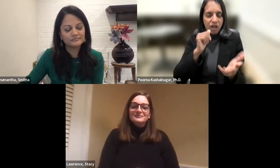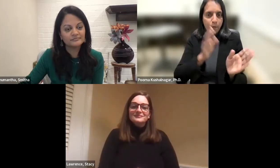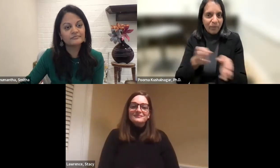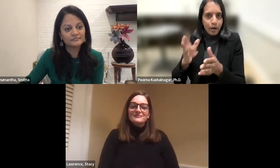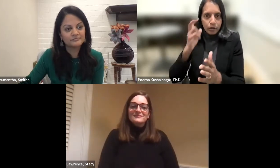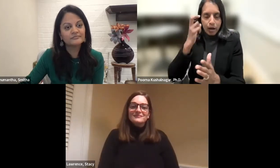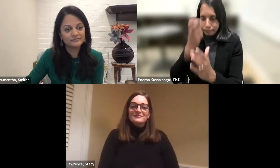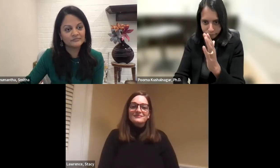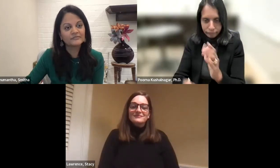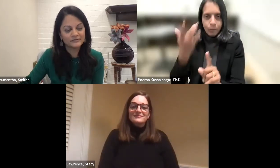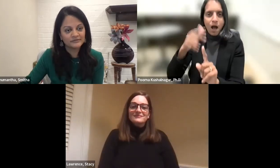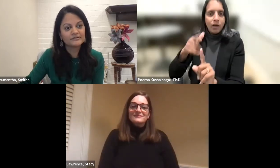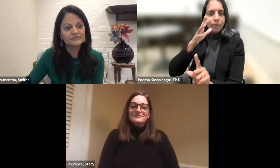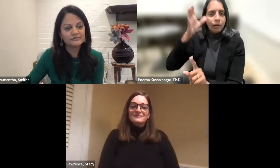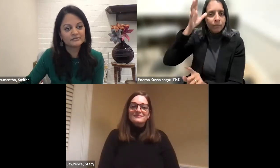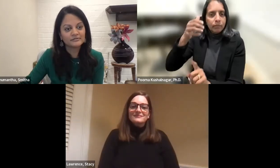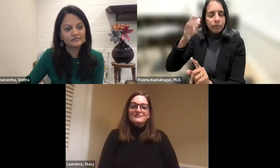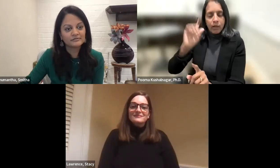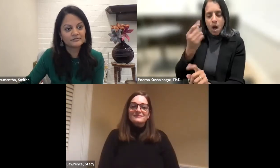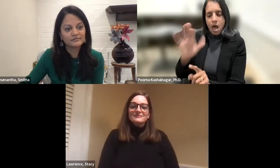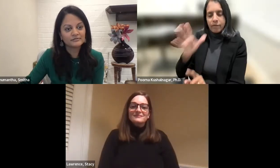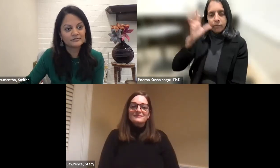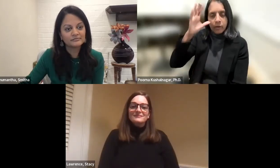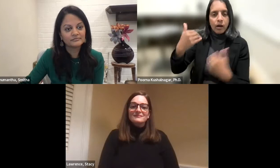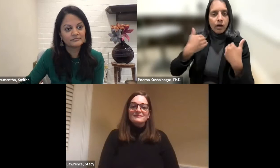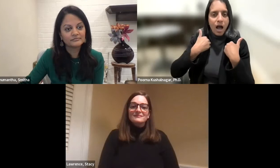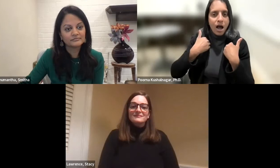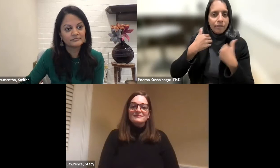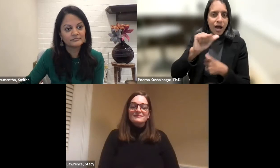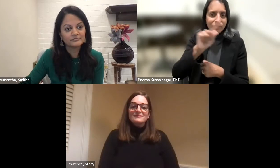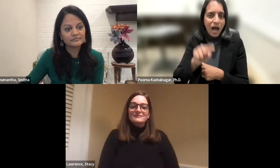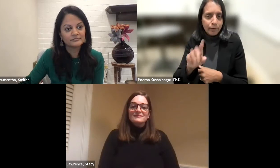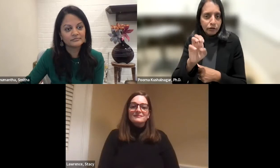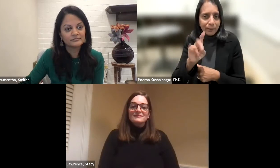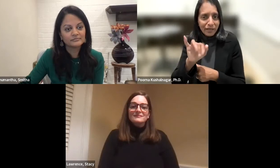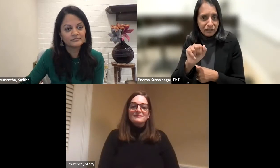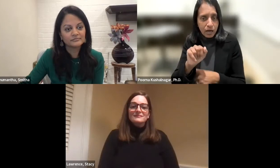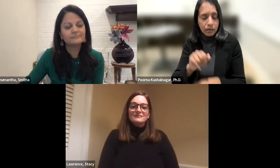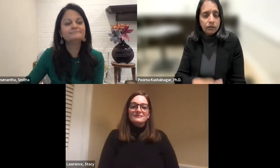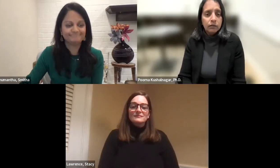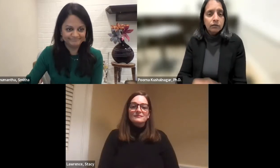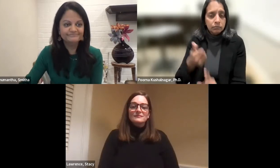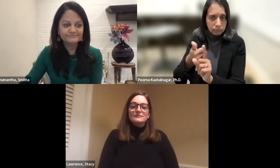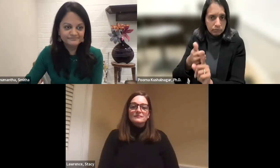just last minute, they became a caregiver for one of their parents that had Alzheimer's.